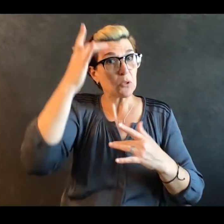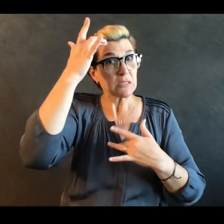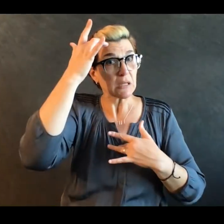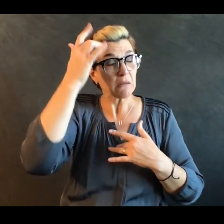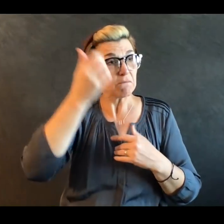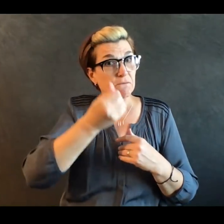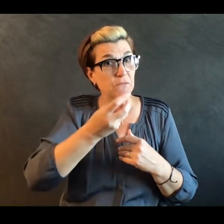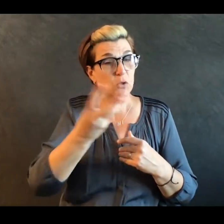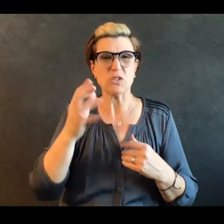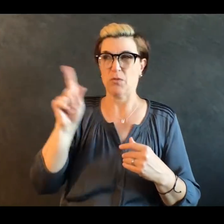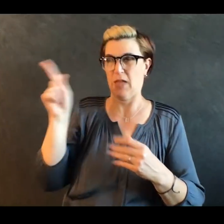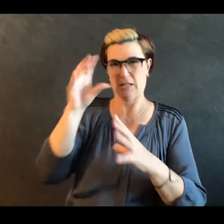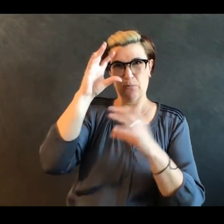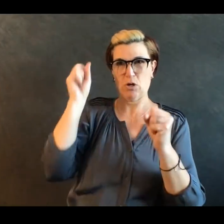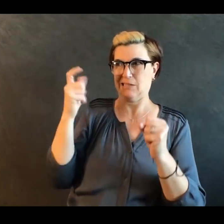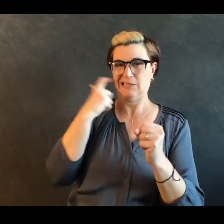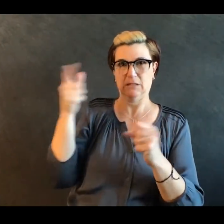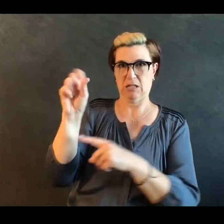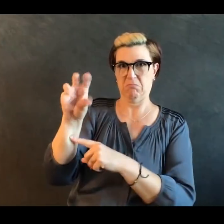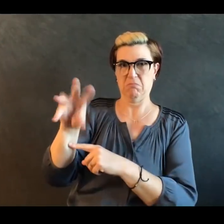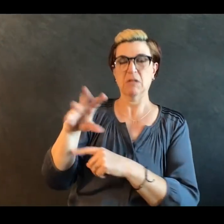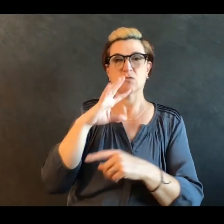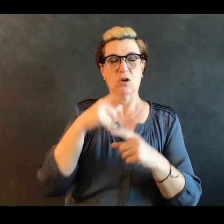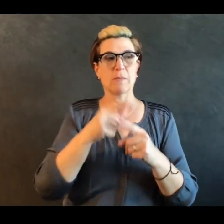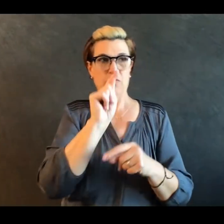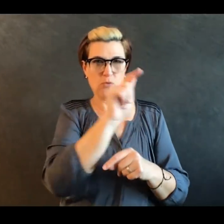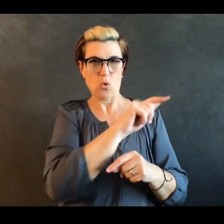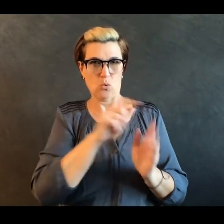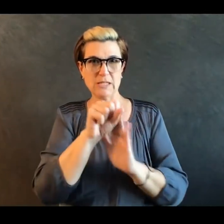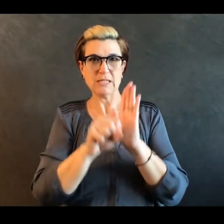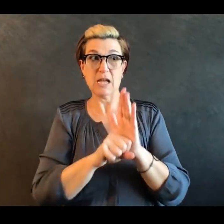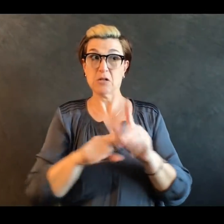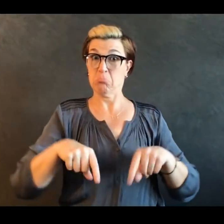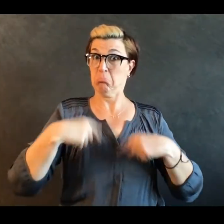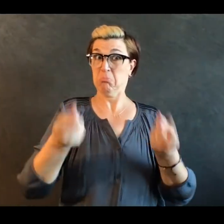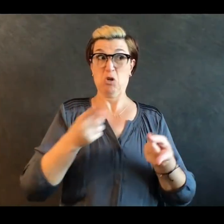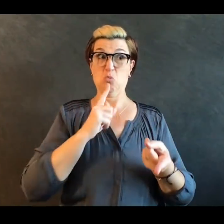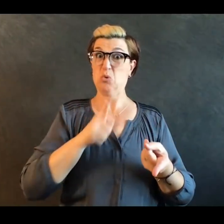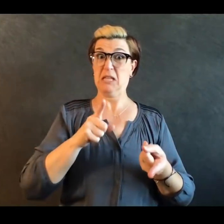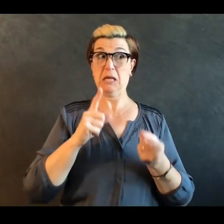referring to that have been silent relatively silent throughout to this